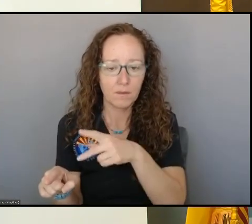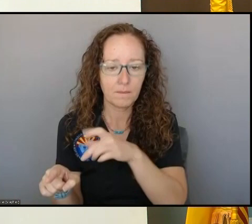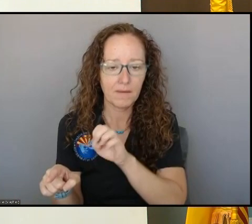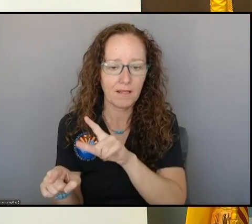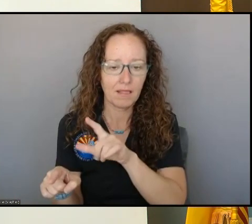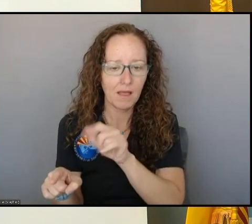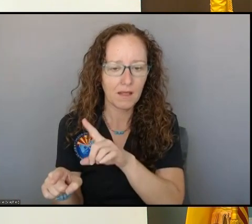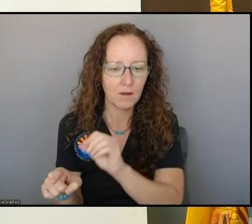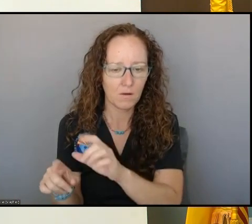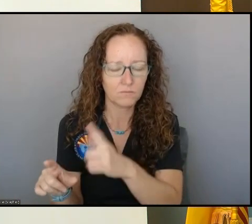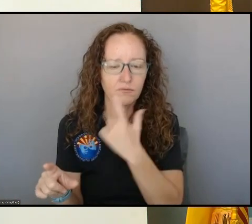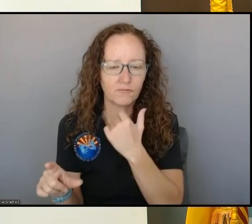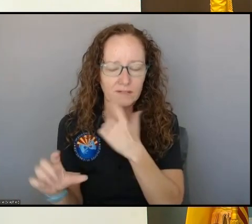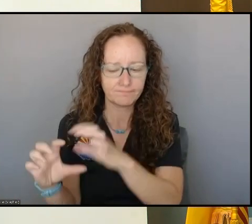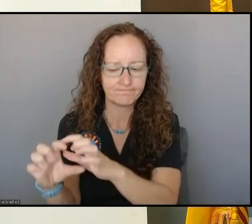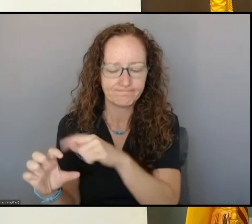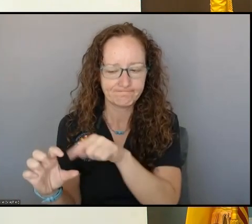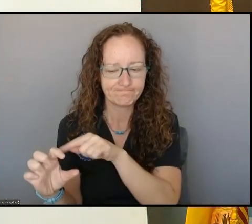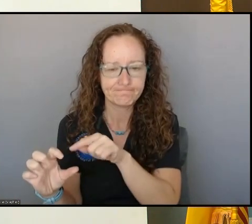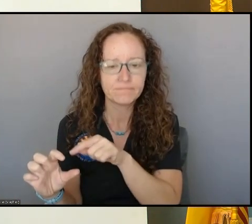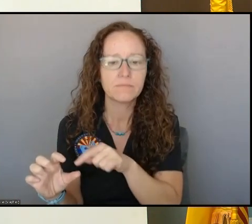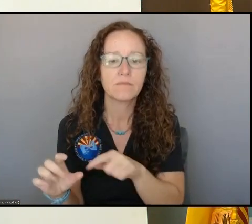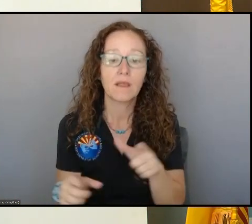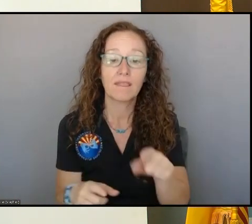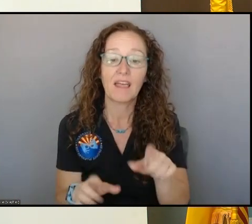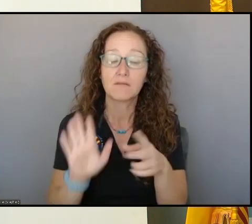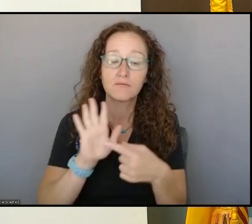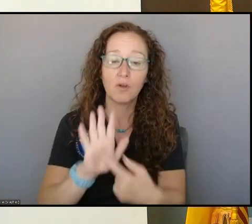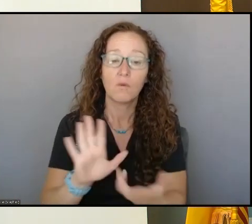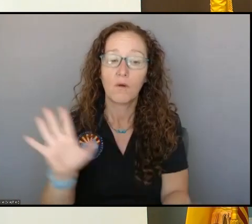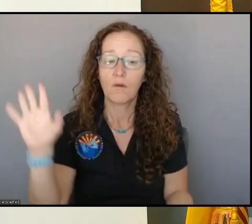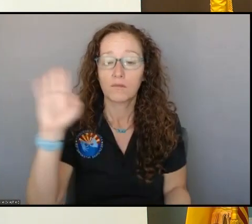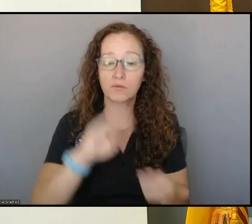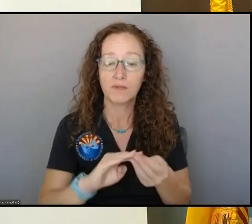of precipitation across Northeastern New Mexico. And